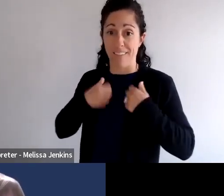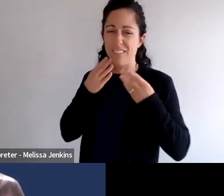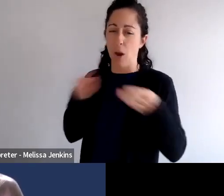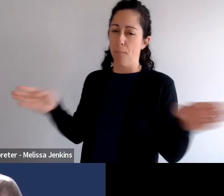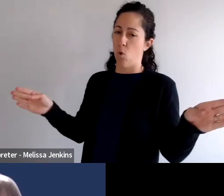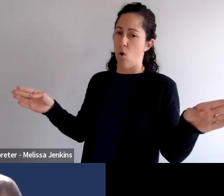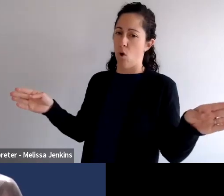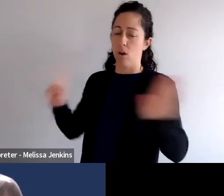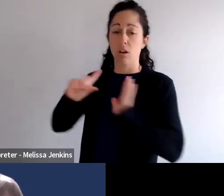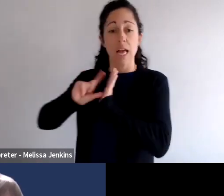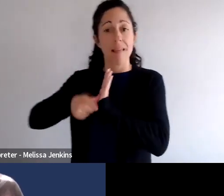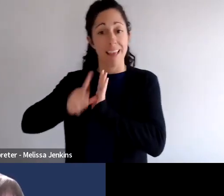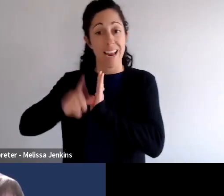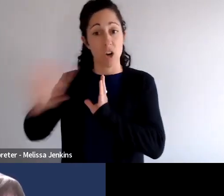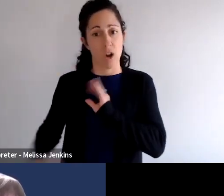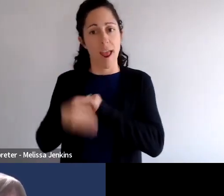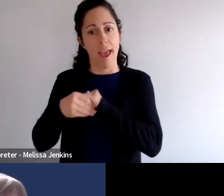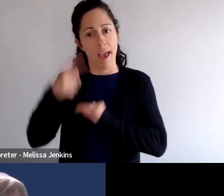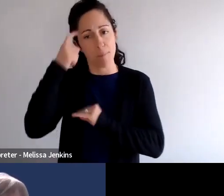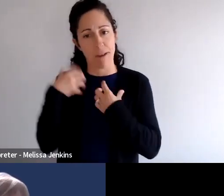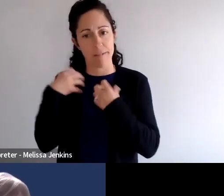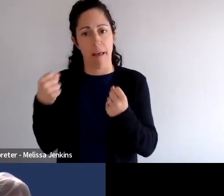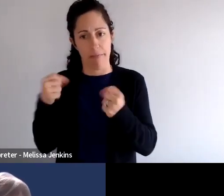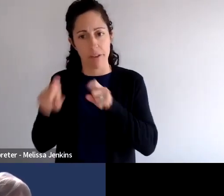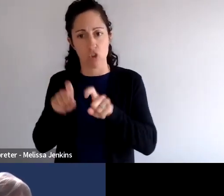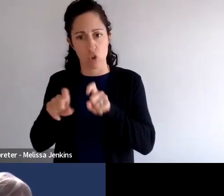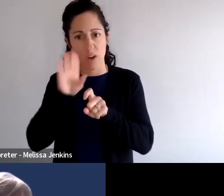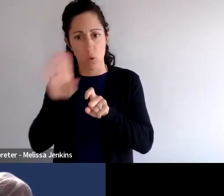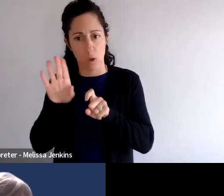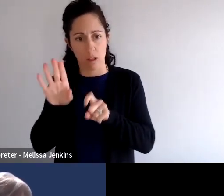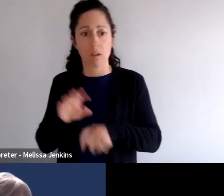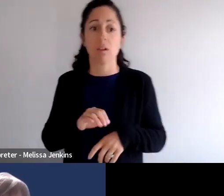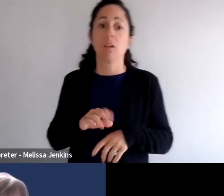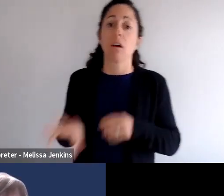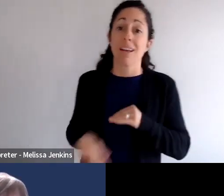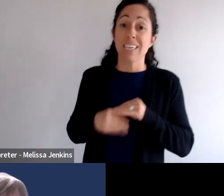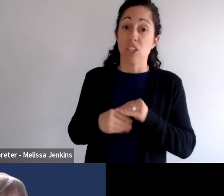added as we identify them. (Bill: Okay.) You will also have a caregiver quality of life survey, we will